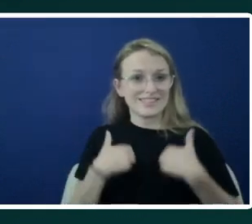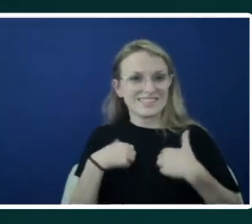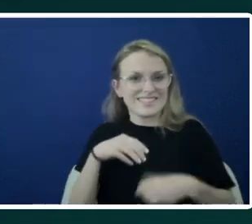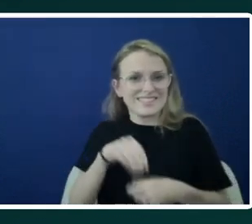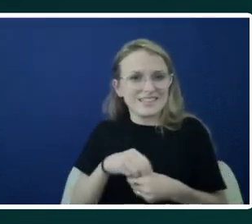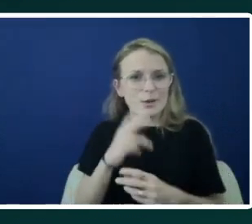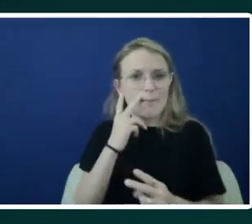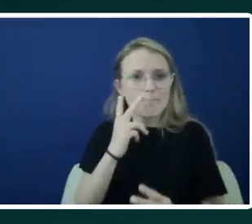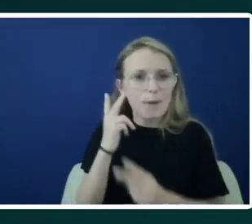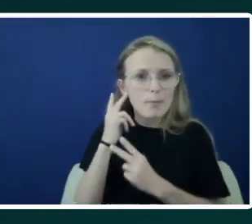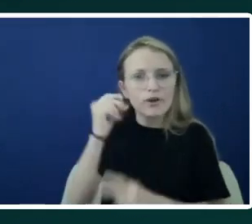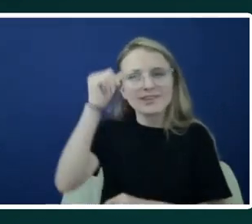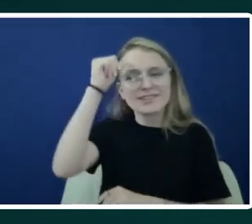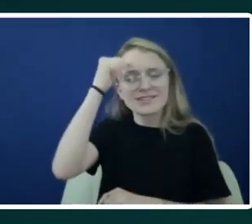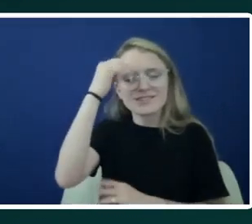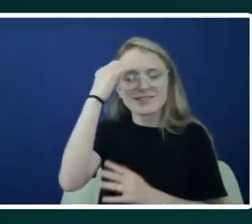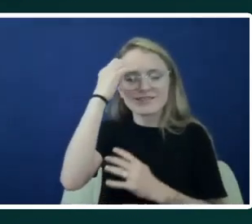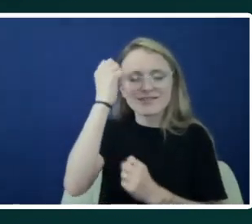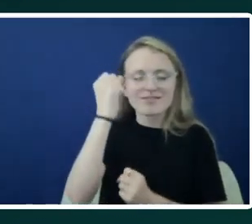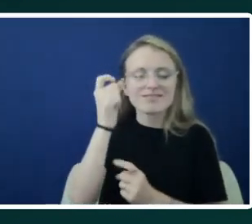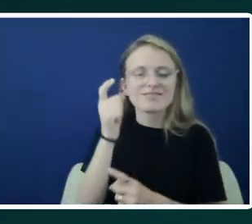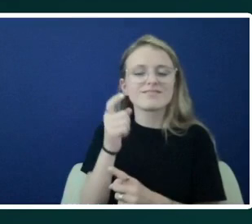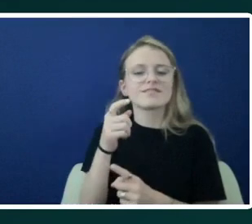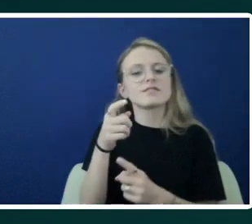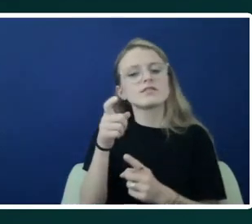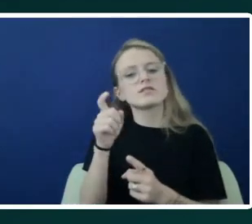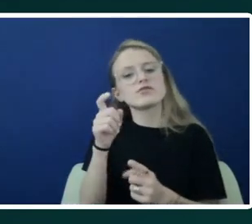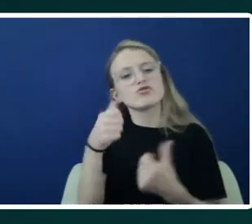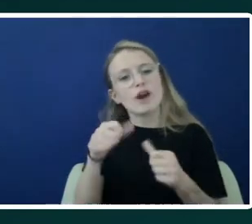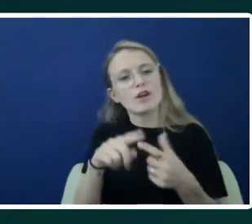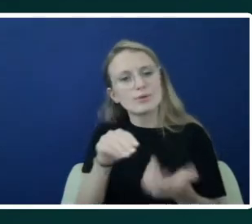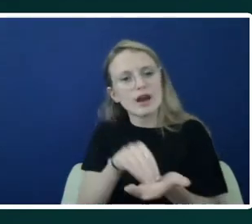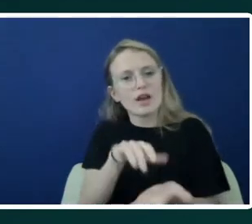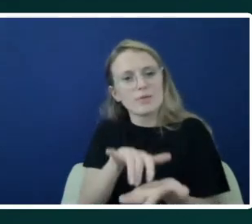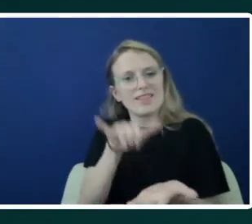memory of the community. Being able to document that through all history is really important.